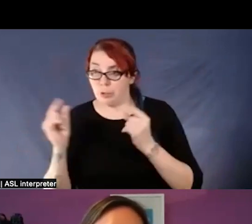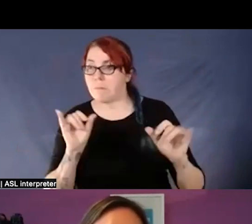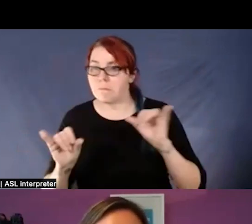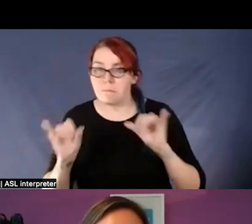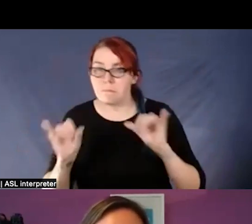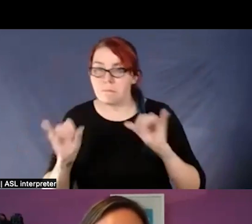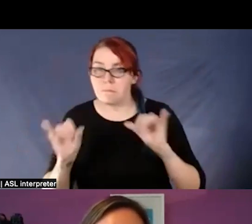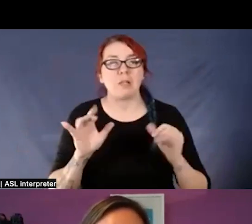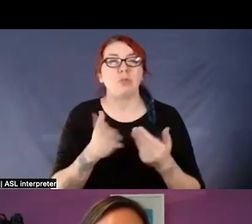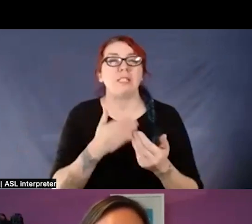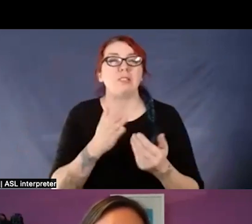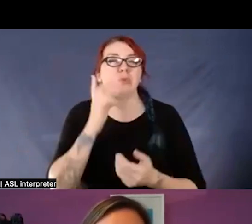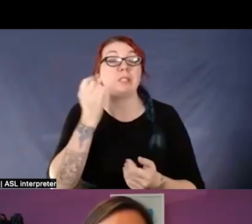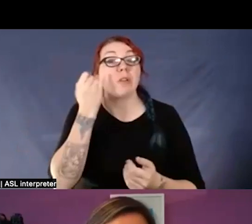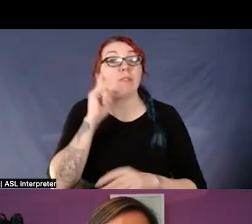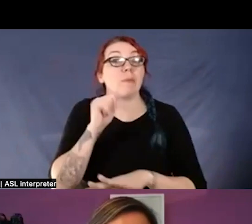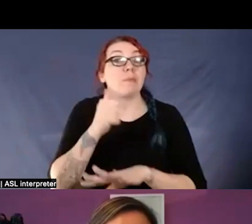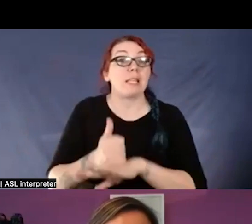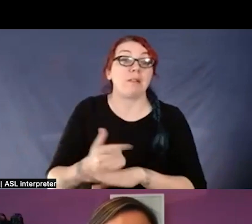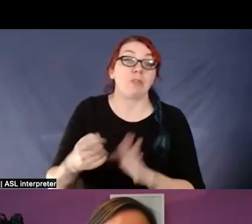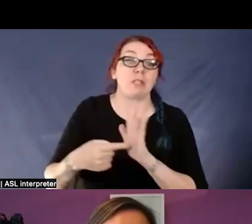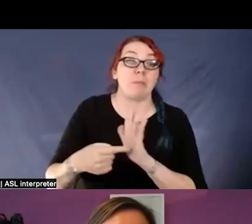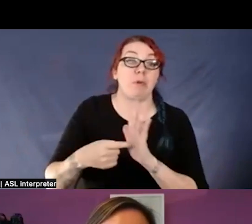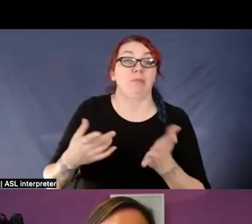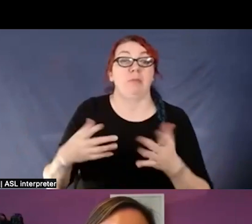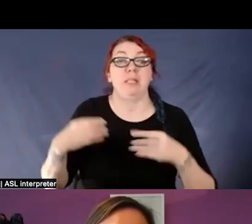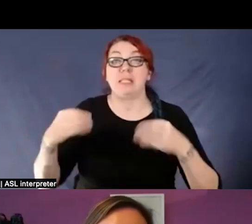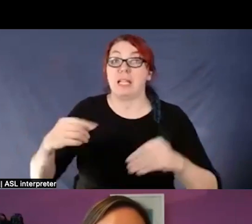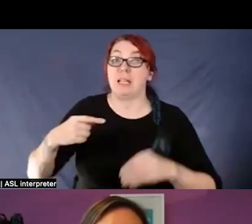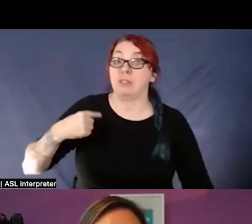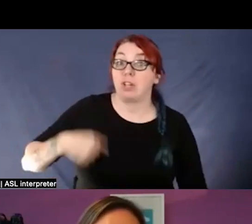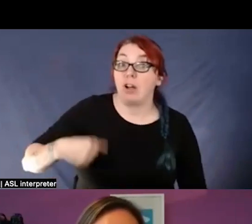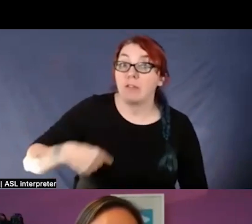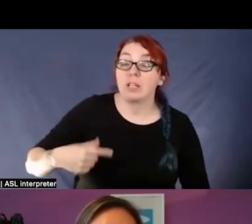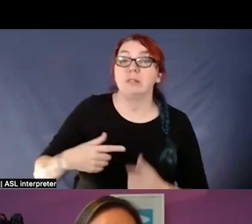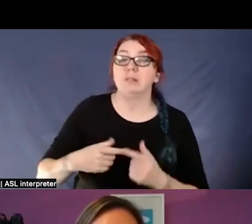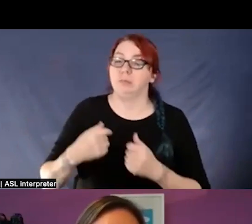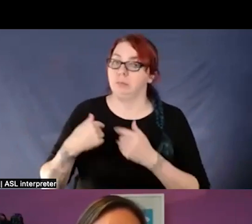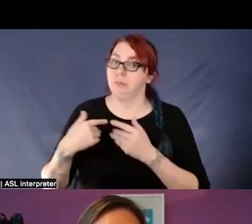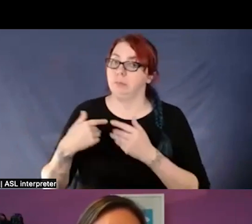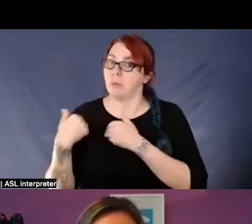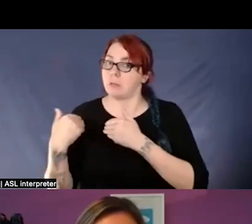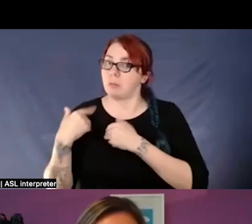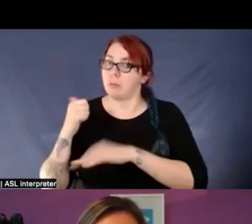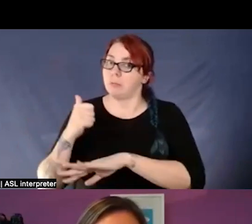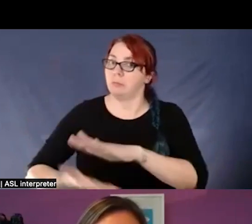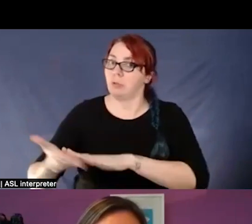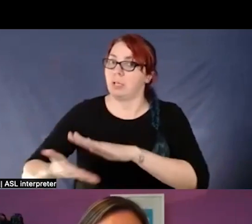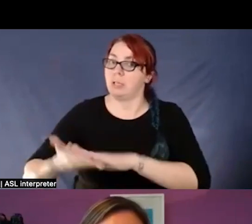sales conference are two of my recurring tasks. In Excel, the first tab is my master checklist